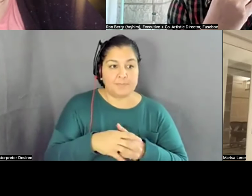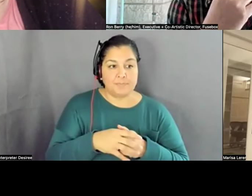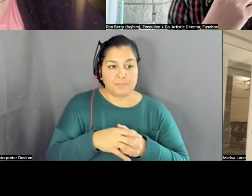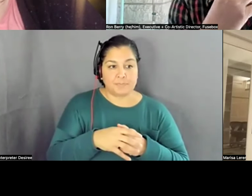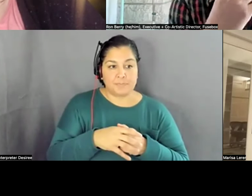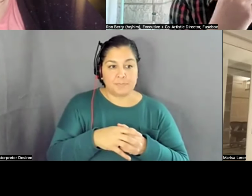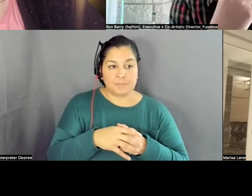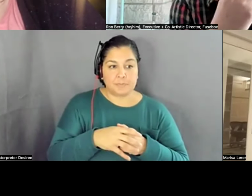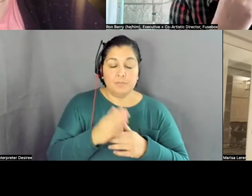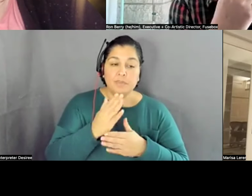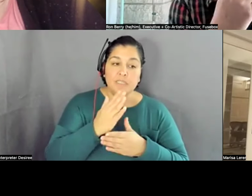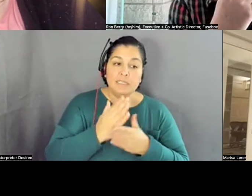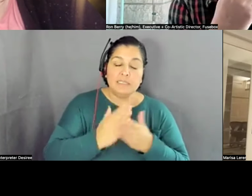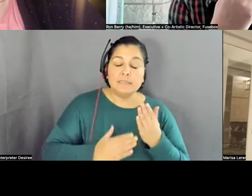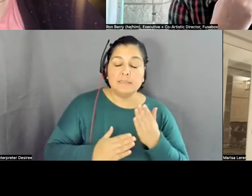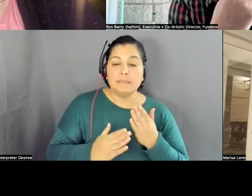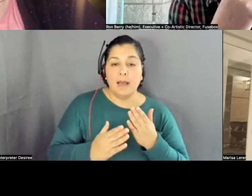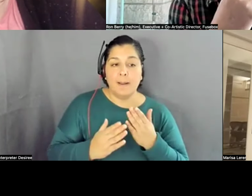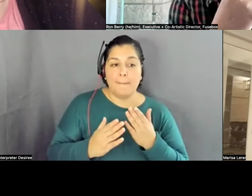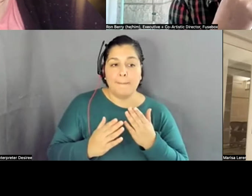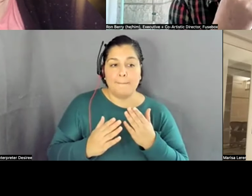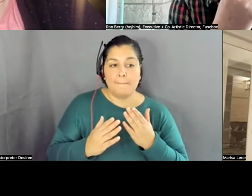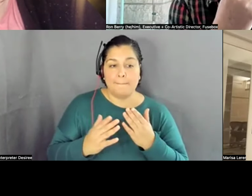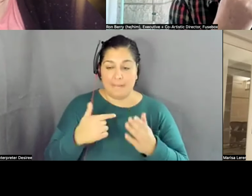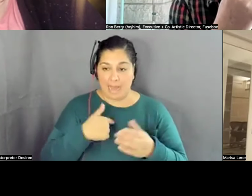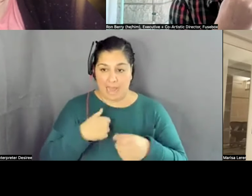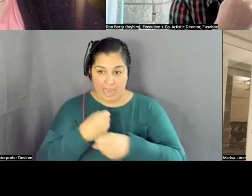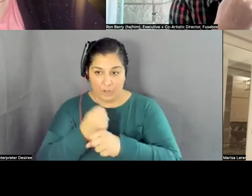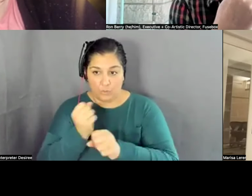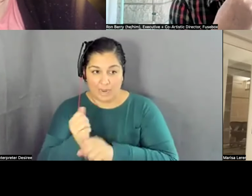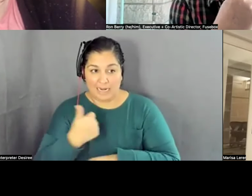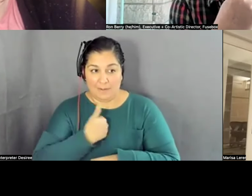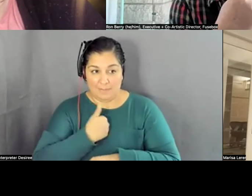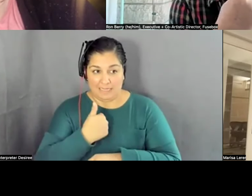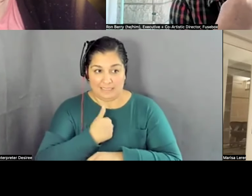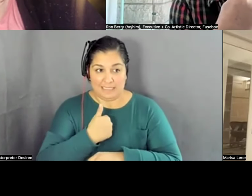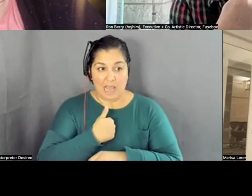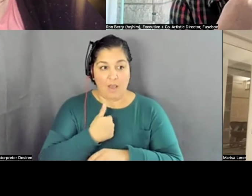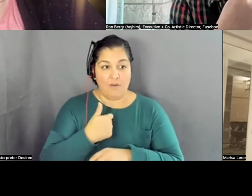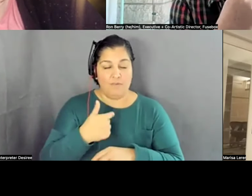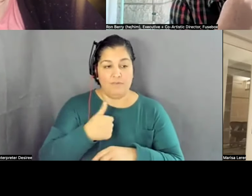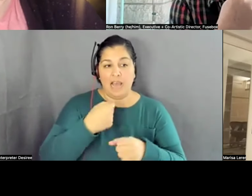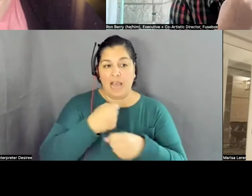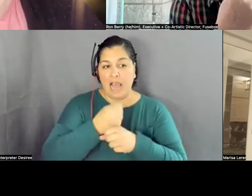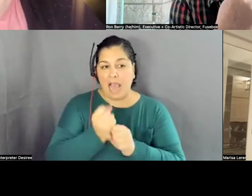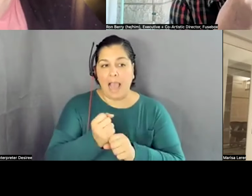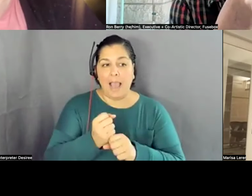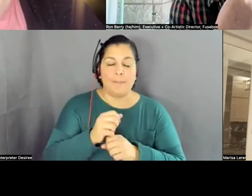There were some elements that I created myself by hand. So I created these three and a half by five